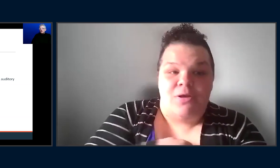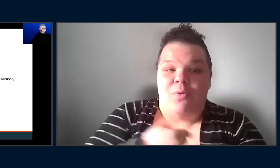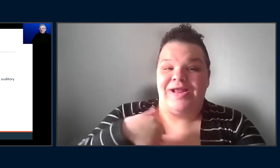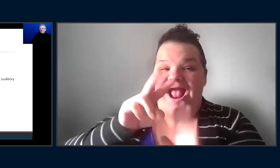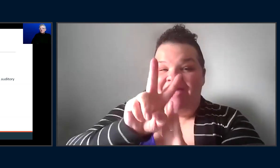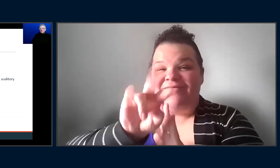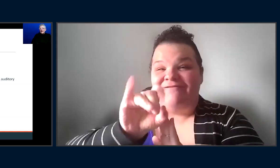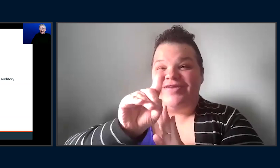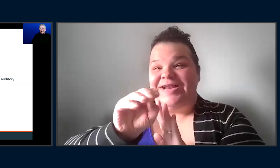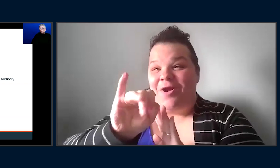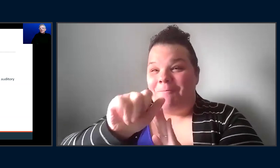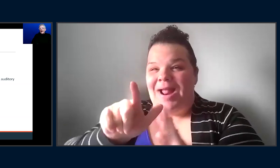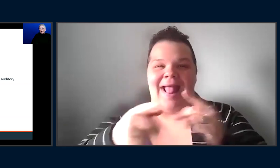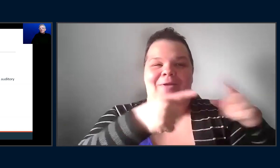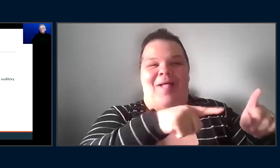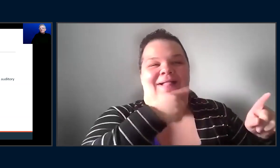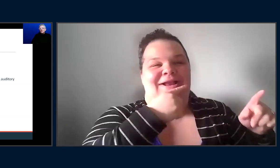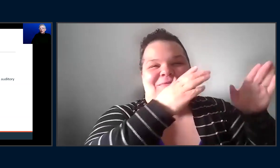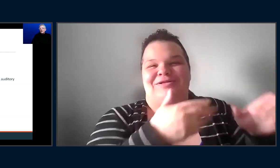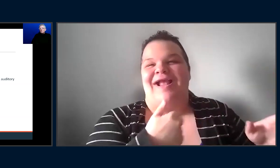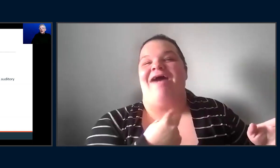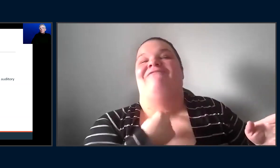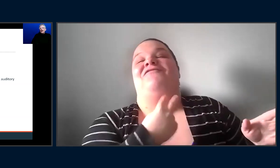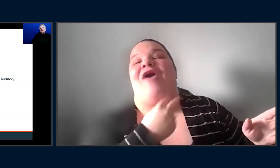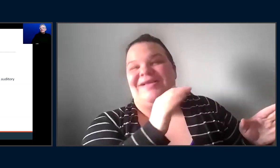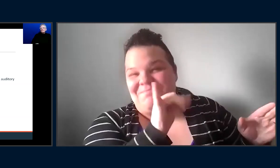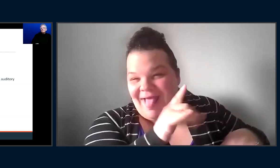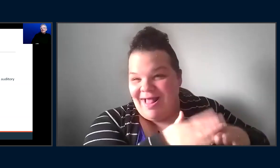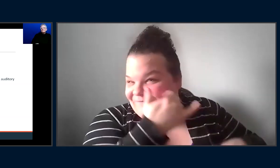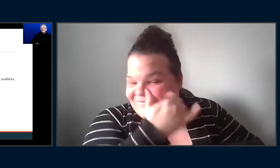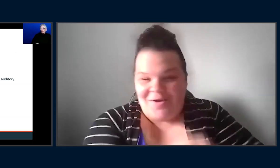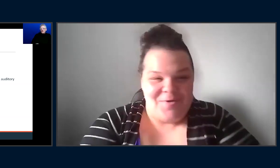We do have visual alert systems, and we have video email